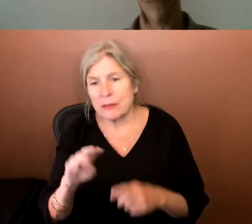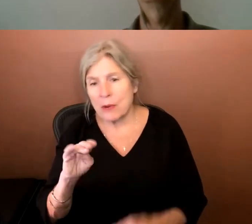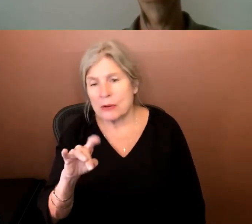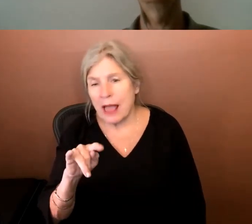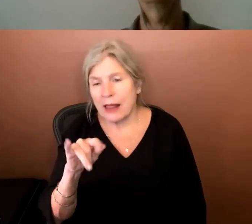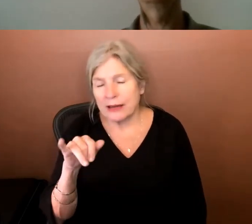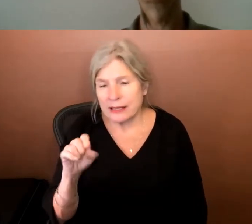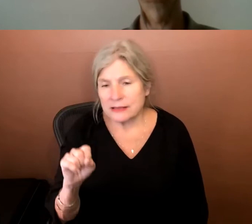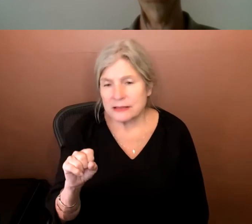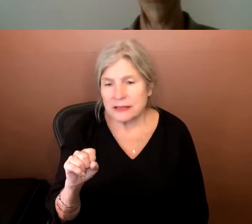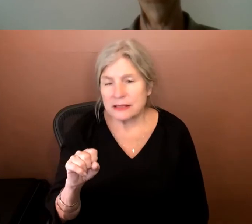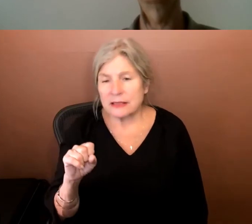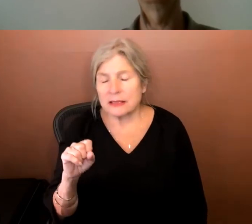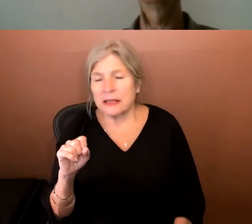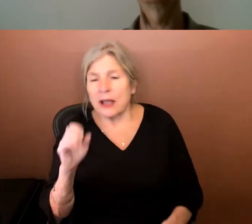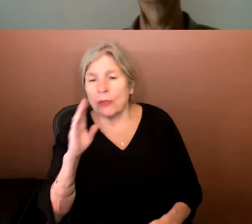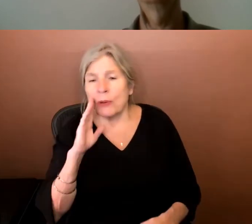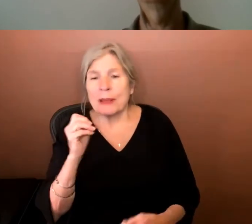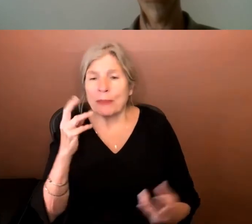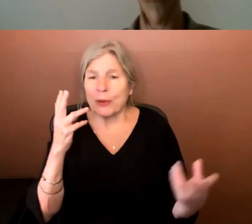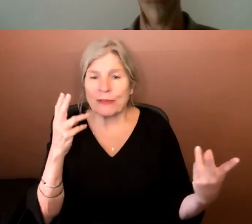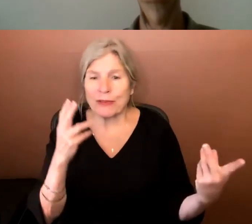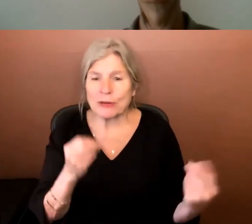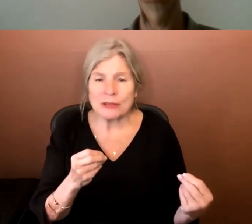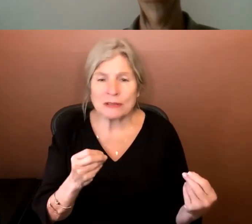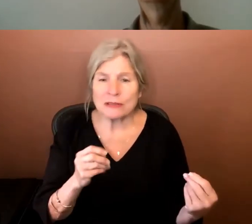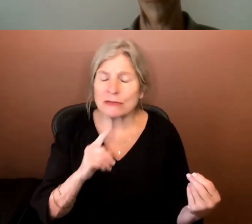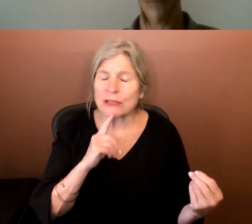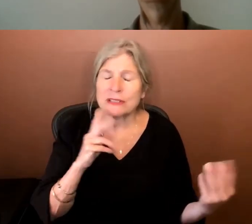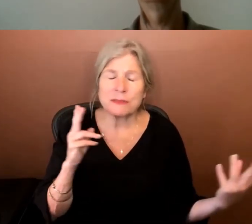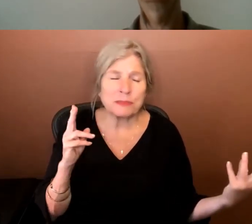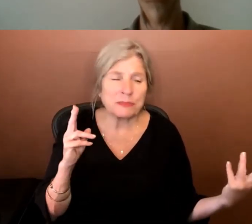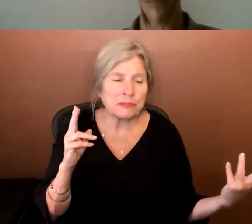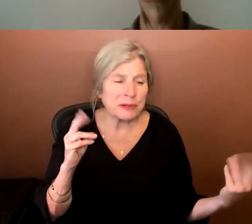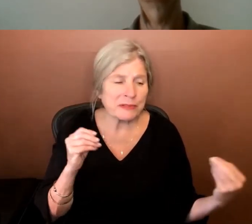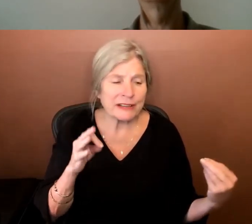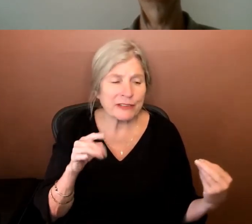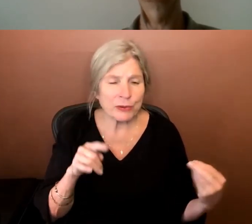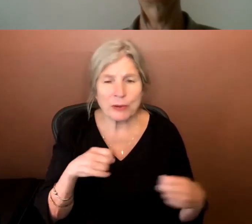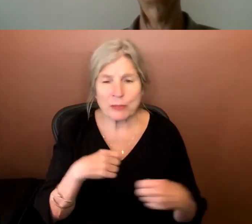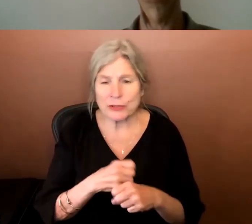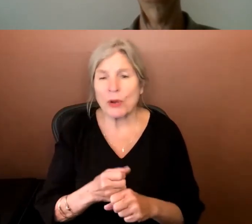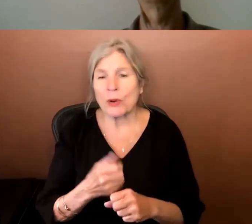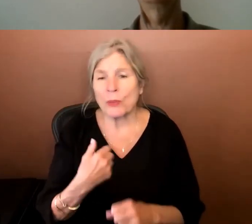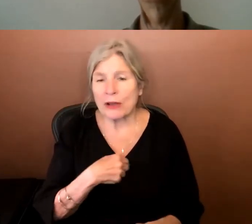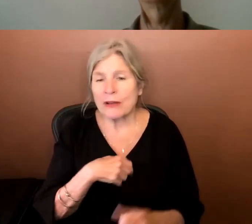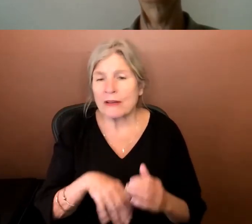You know, and it would be just beautiful, just beautiful if you could produce, if we could find a language,